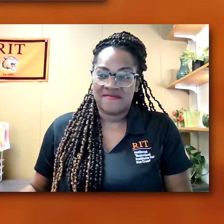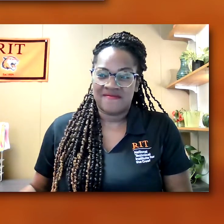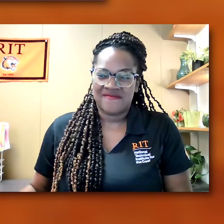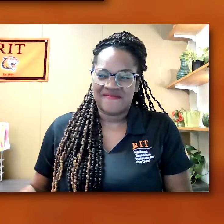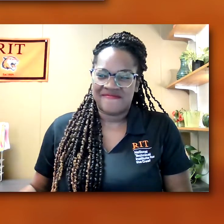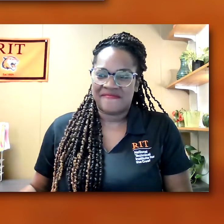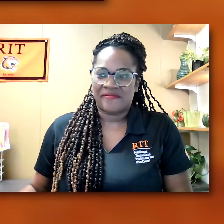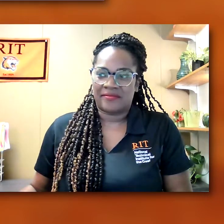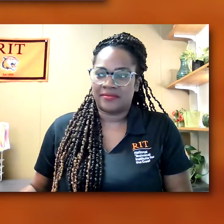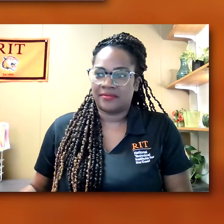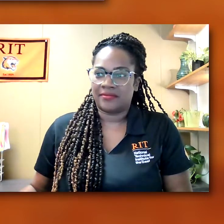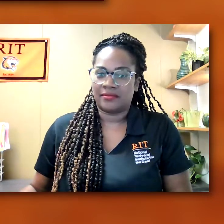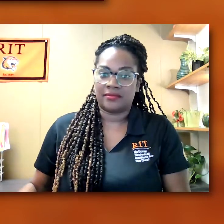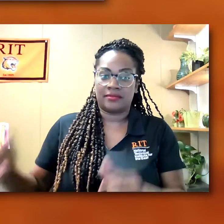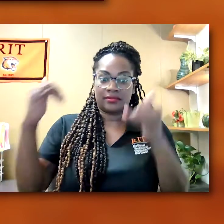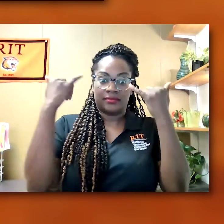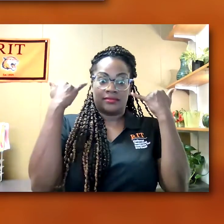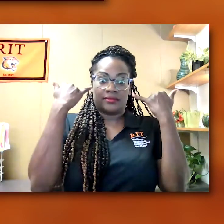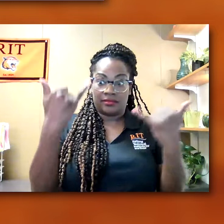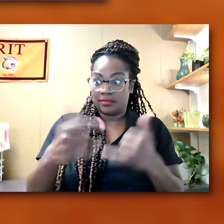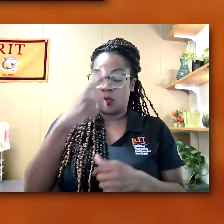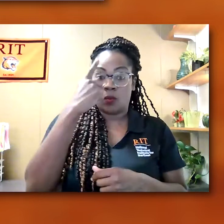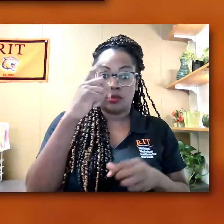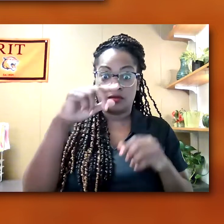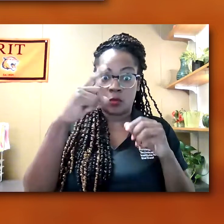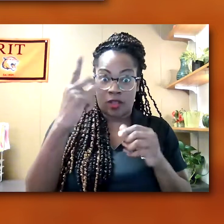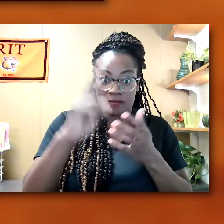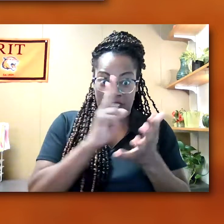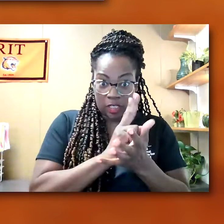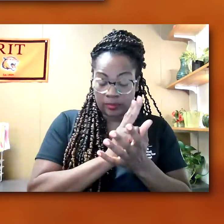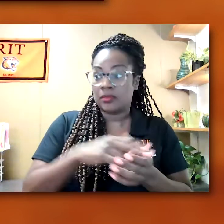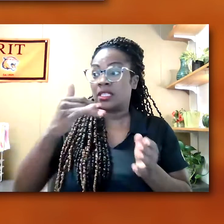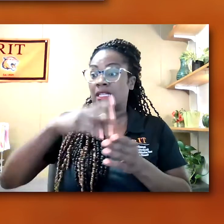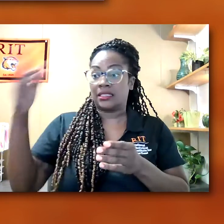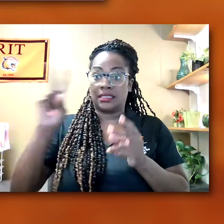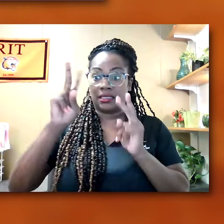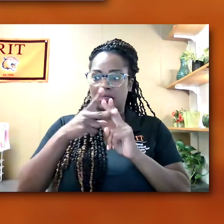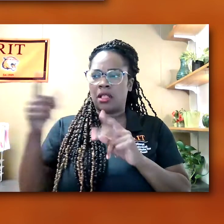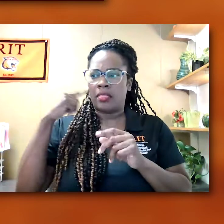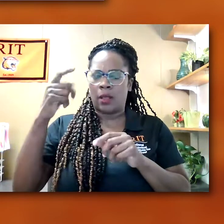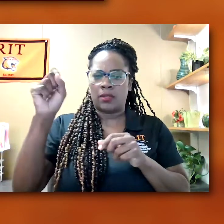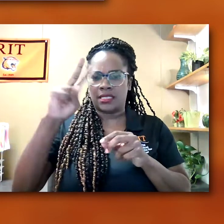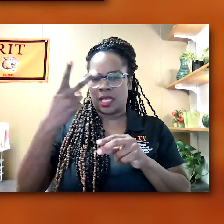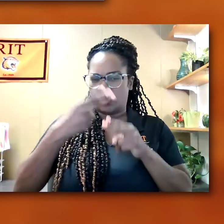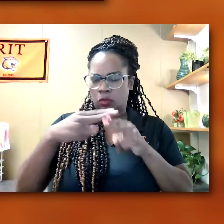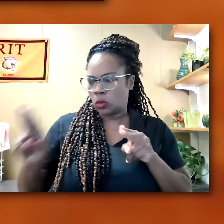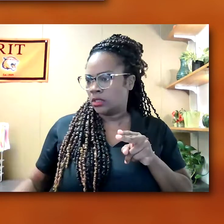Whoo! Still intact! All right, and so now, that was the first video. We'll show the second one.